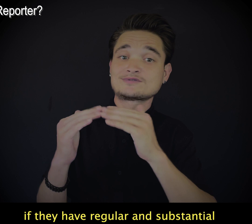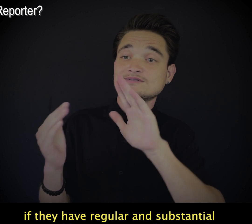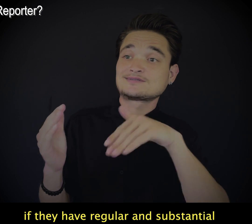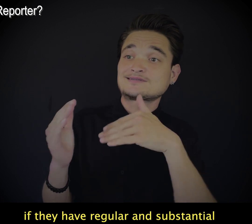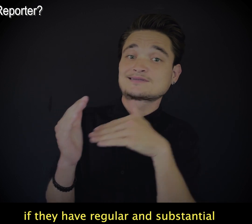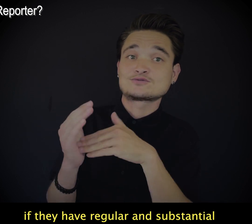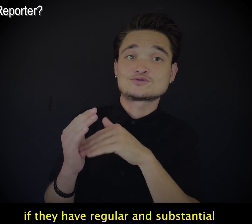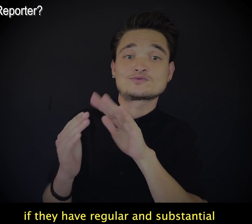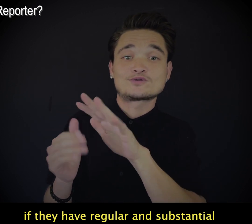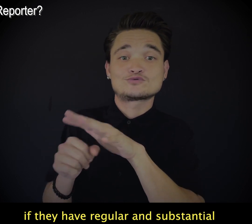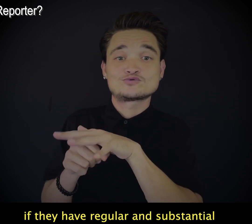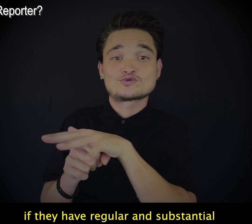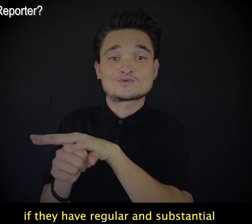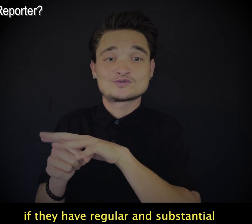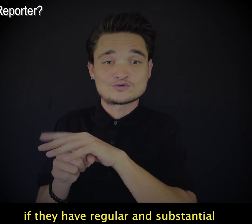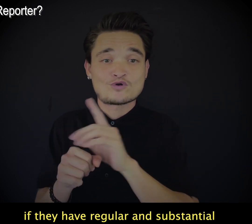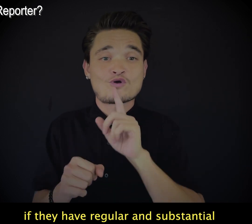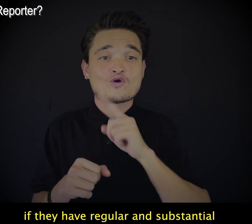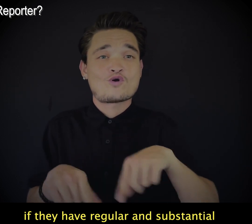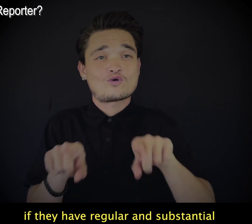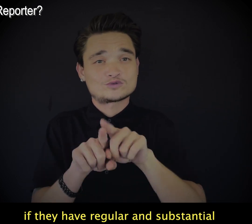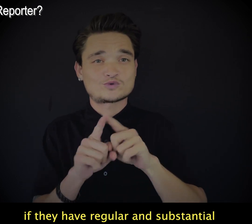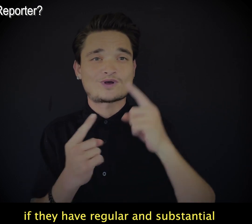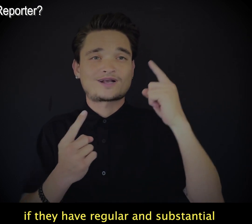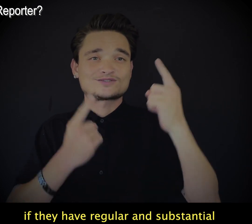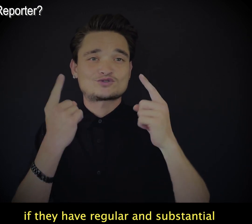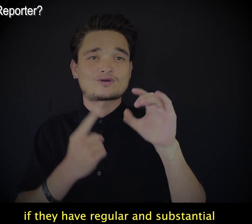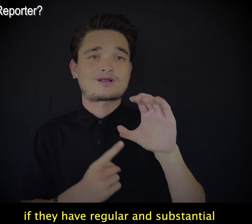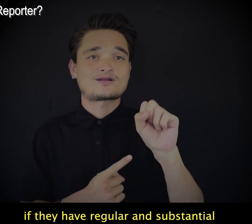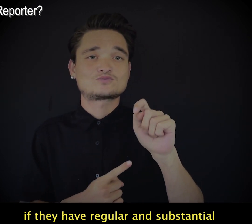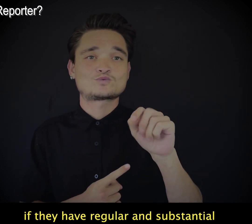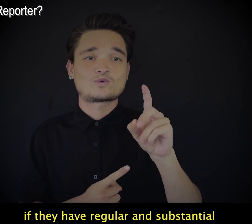if they have regular and substantial contact with a person receiving services.